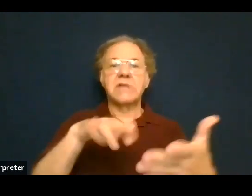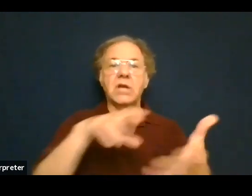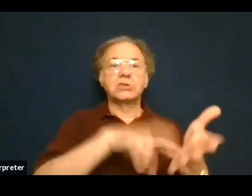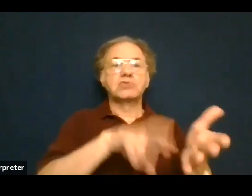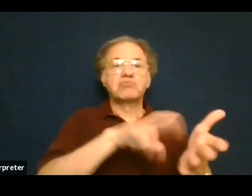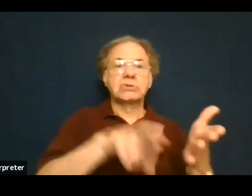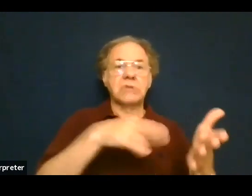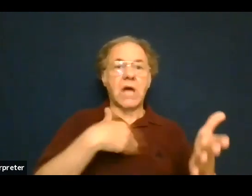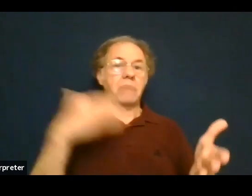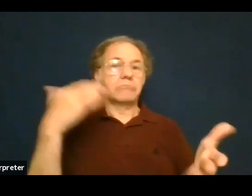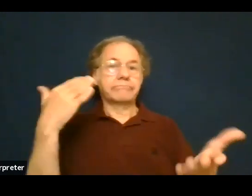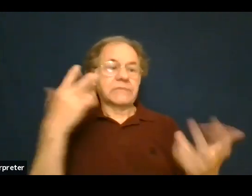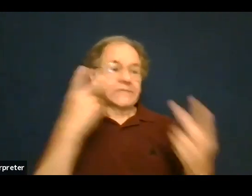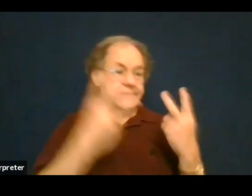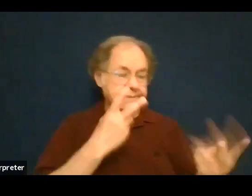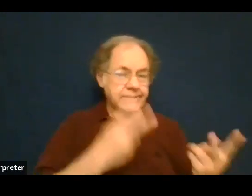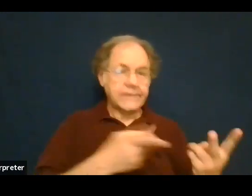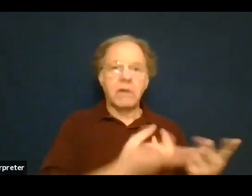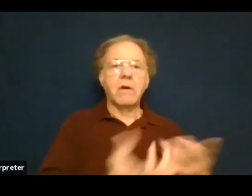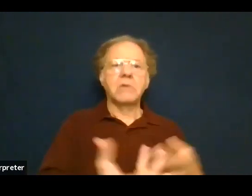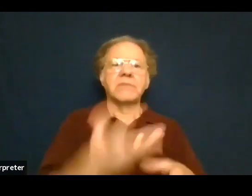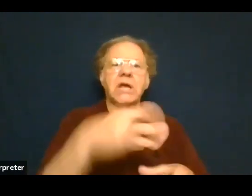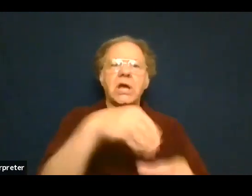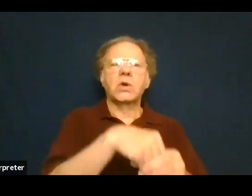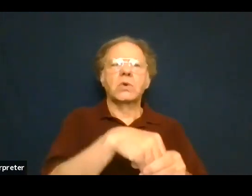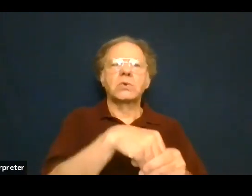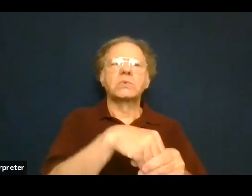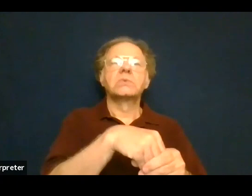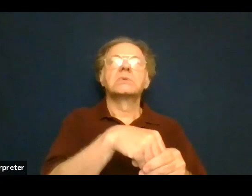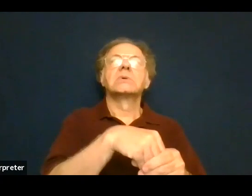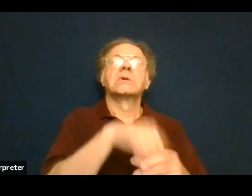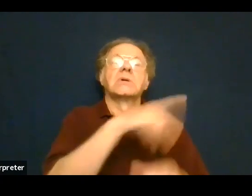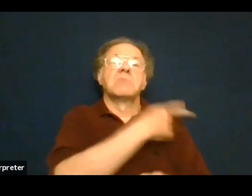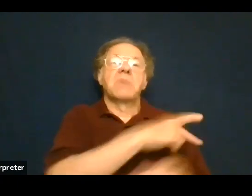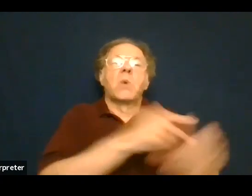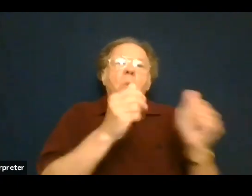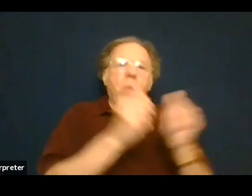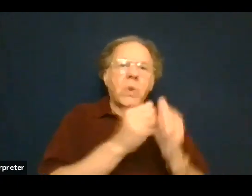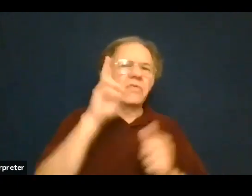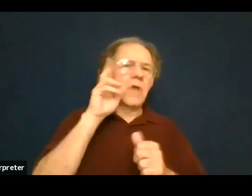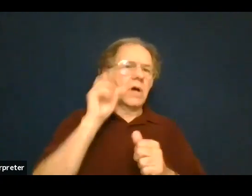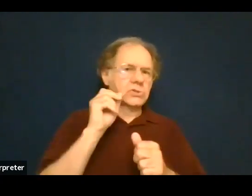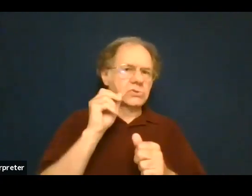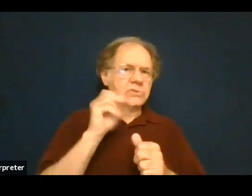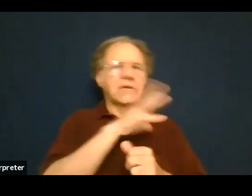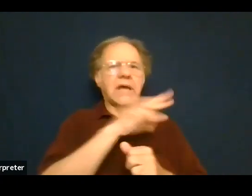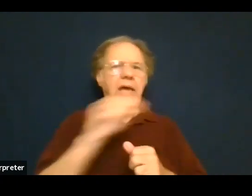are including patients with Usher syndrome and COVID-19.